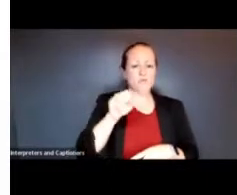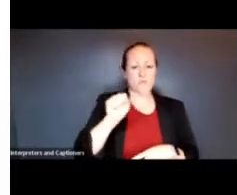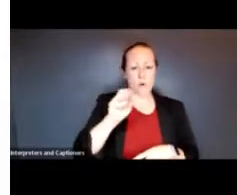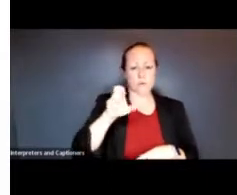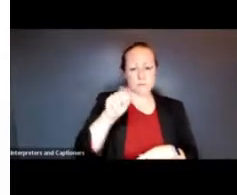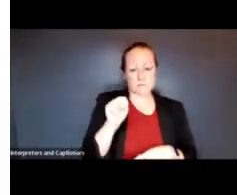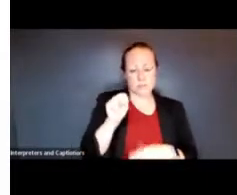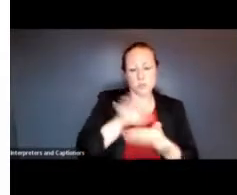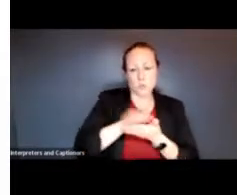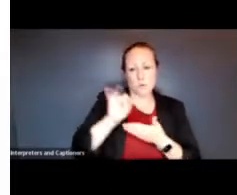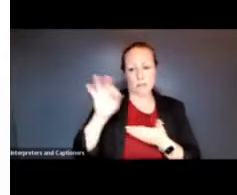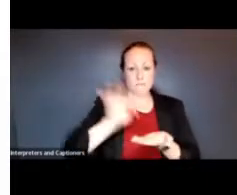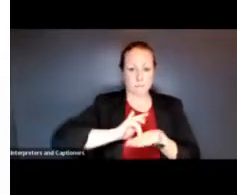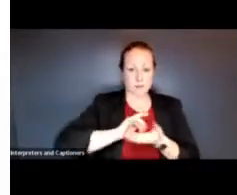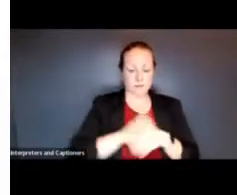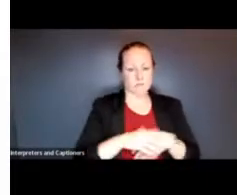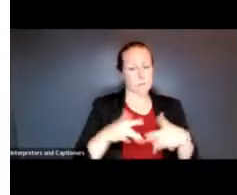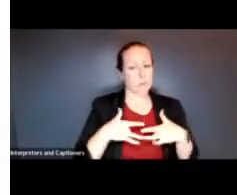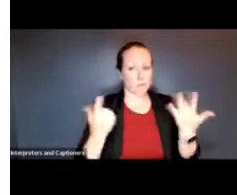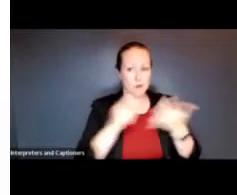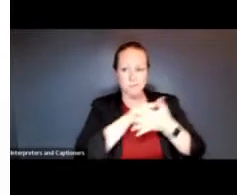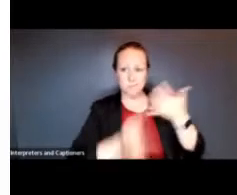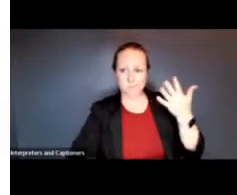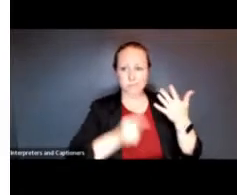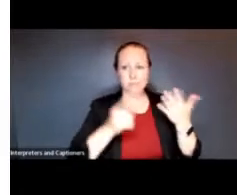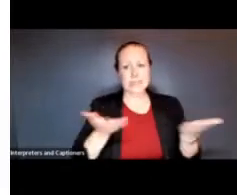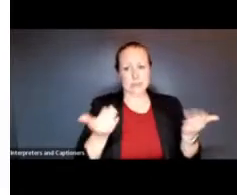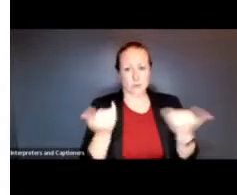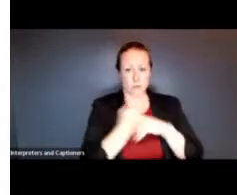have all of these folks presenting with us today. Next slide, please.